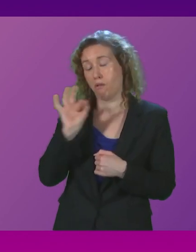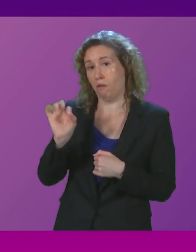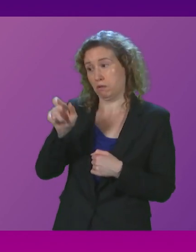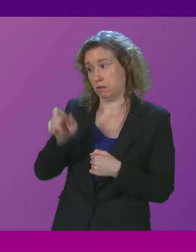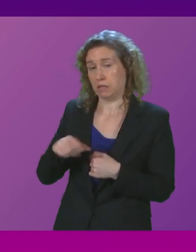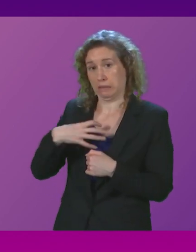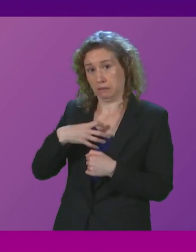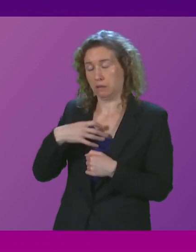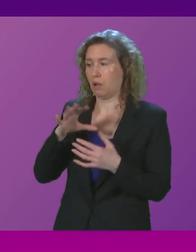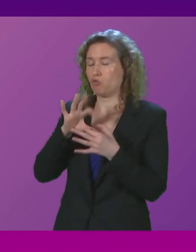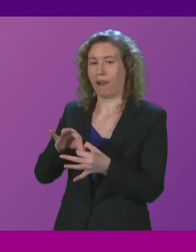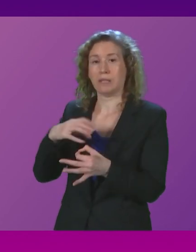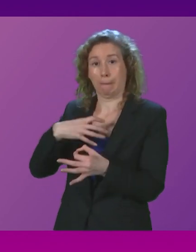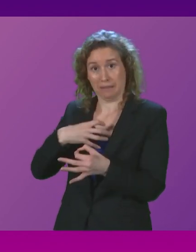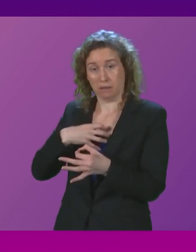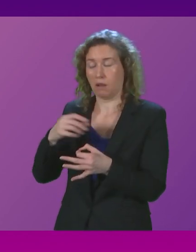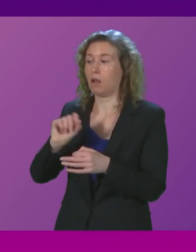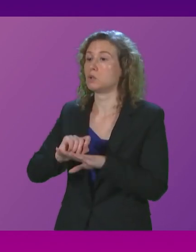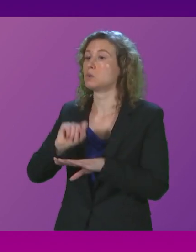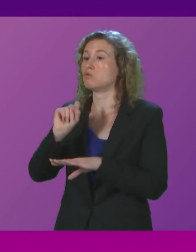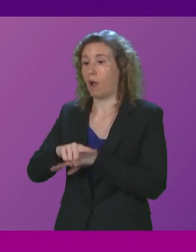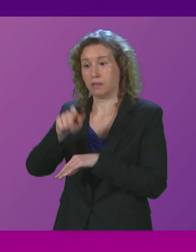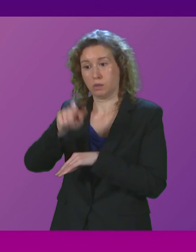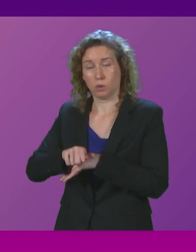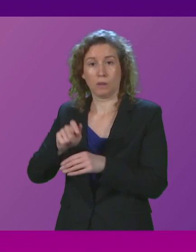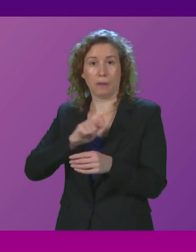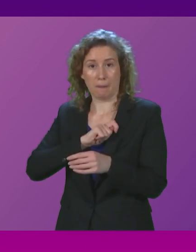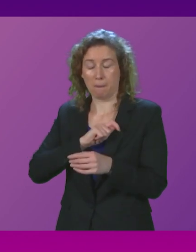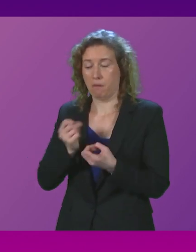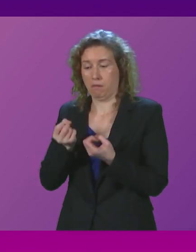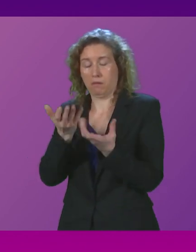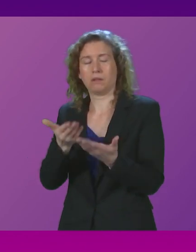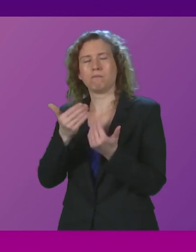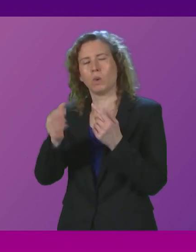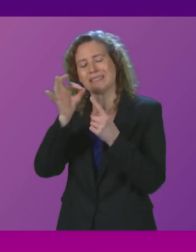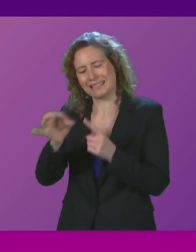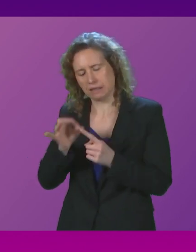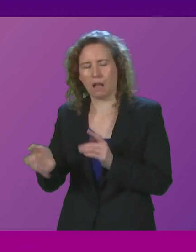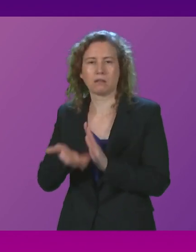or the relevant minister to write to the member with a more detailed update on the work that